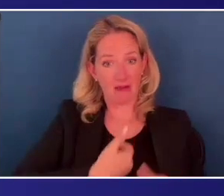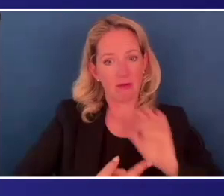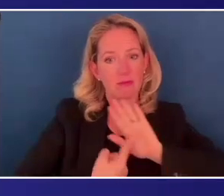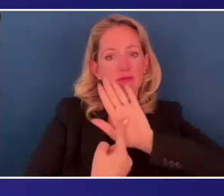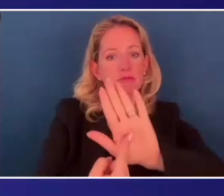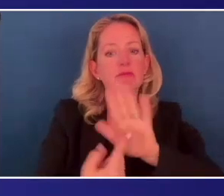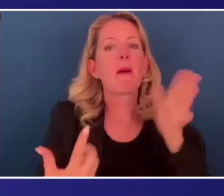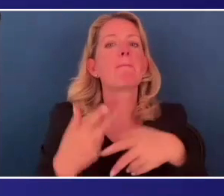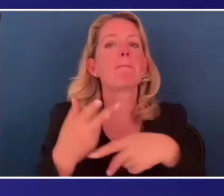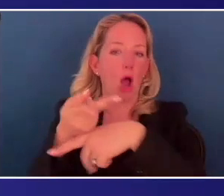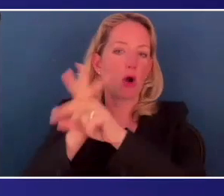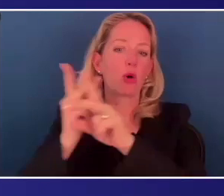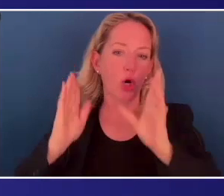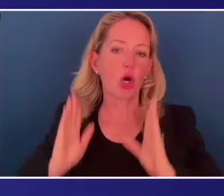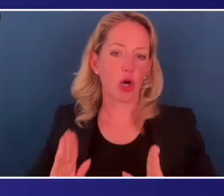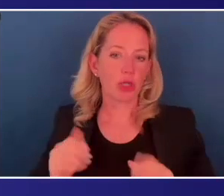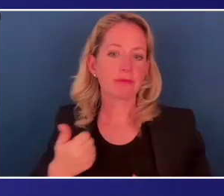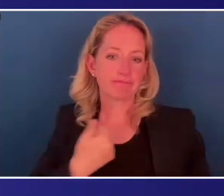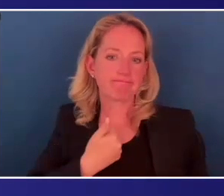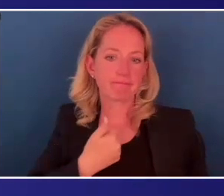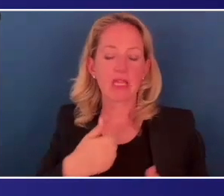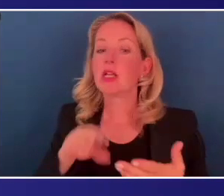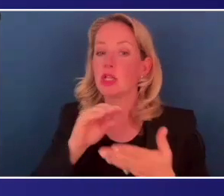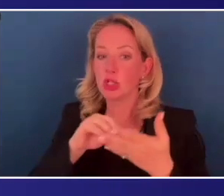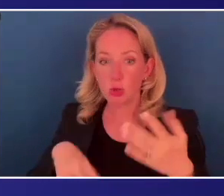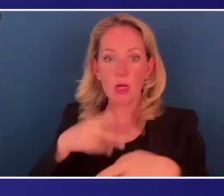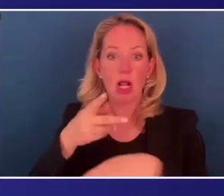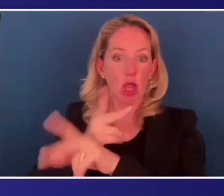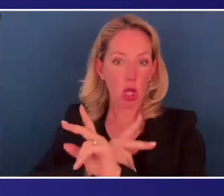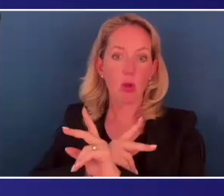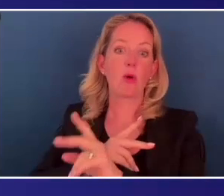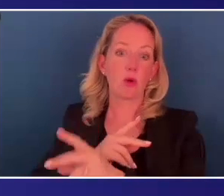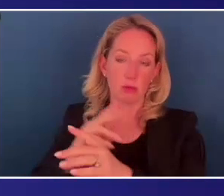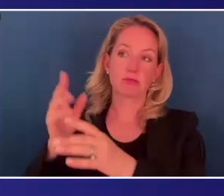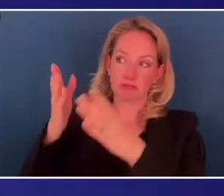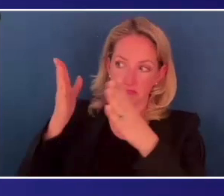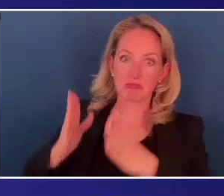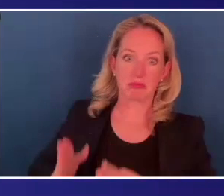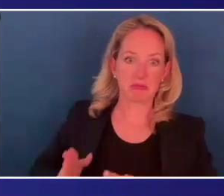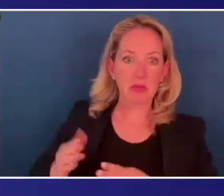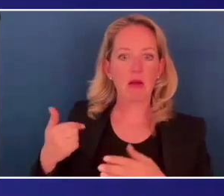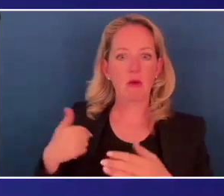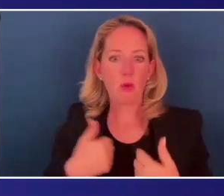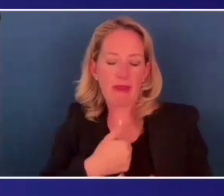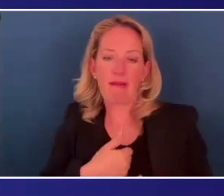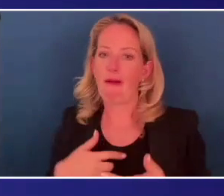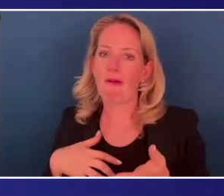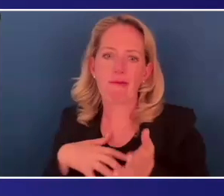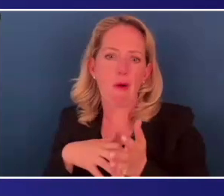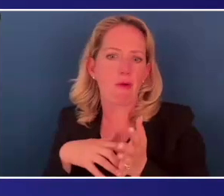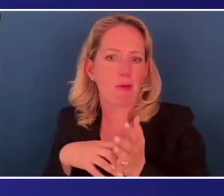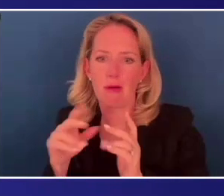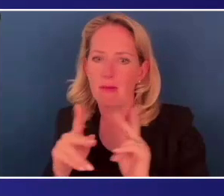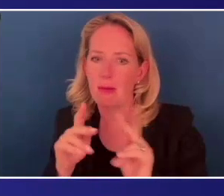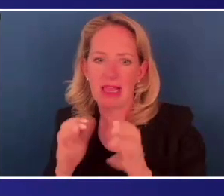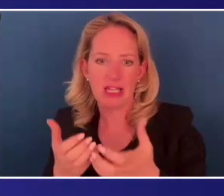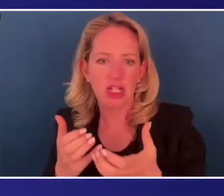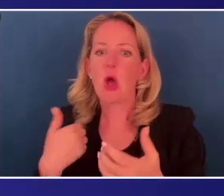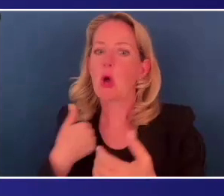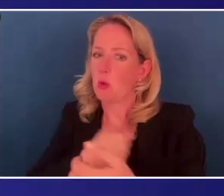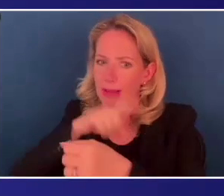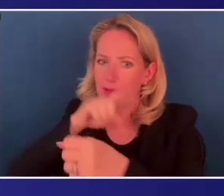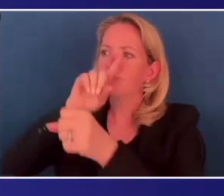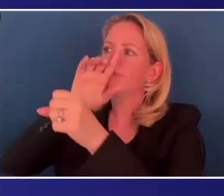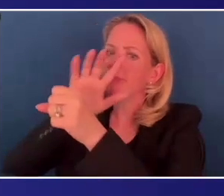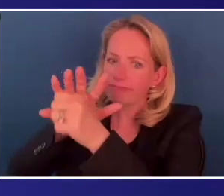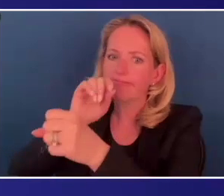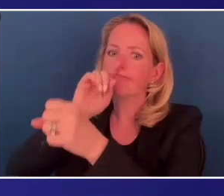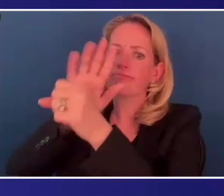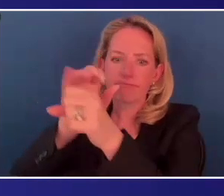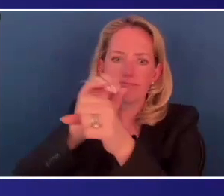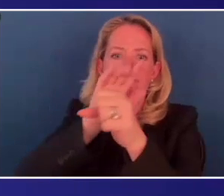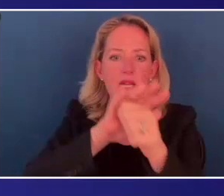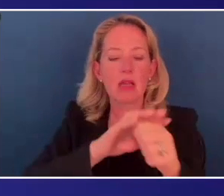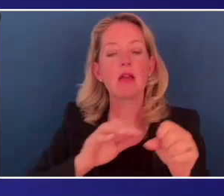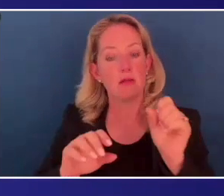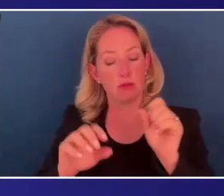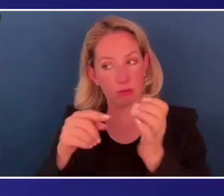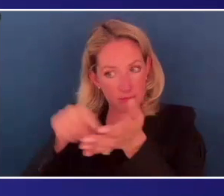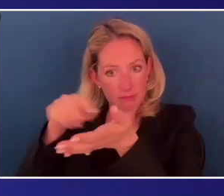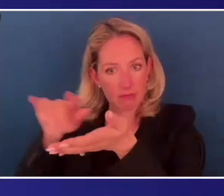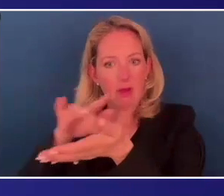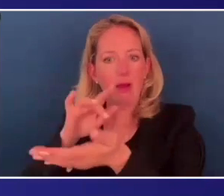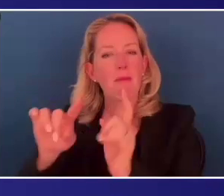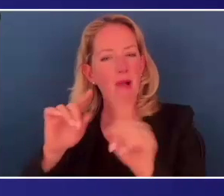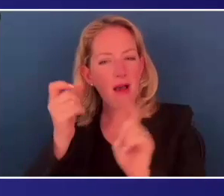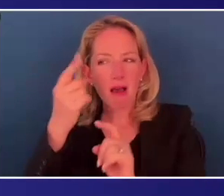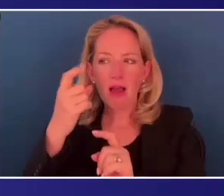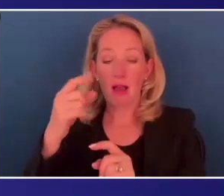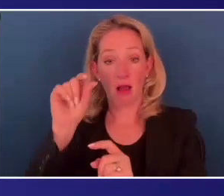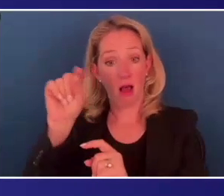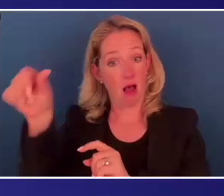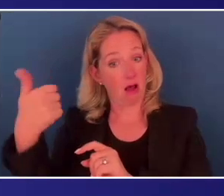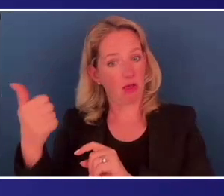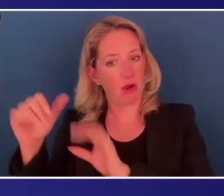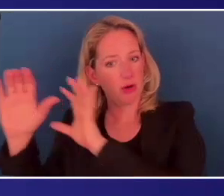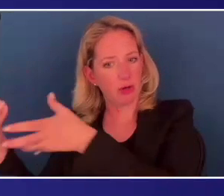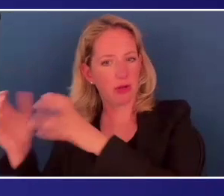Student loan borrowers are a vulnerable population. To be sure, we all have committed to the terms of master promissory notes, but other stakeholders in this system have far more power than we do in dictating the execution of those terms in practice.